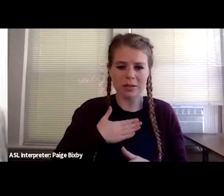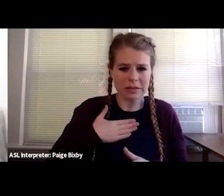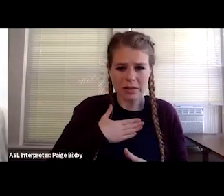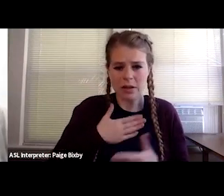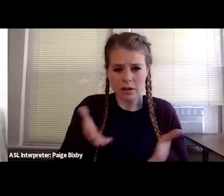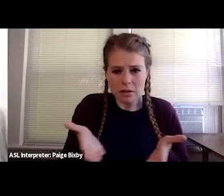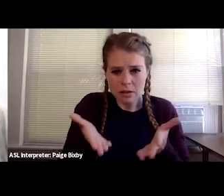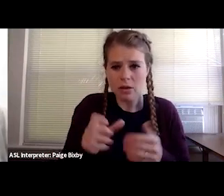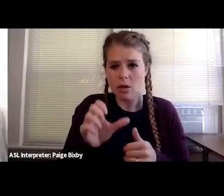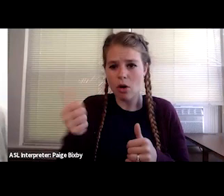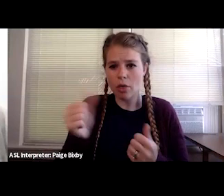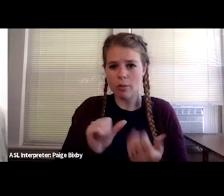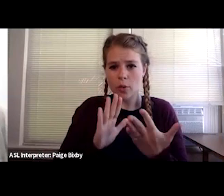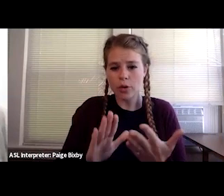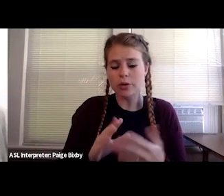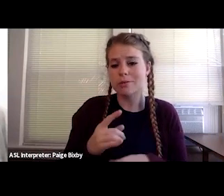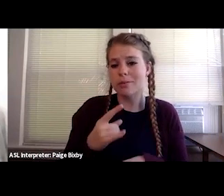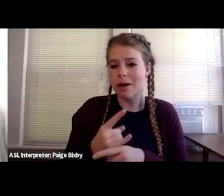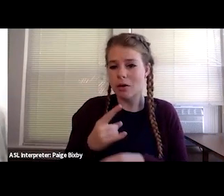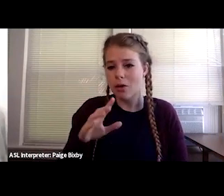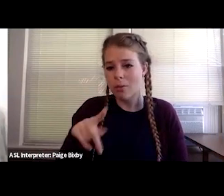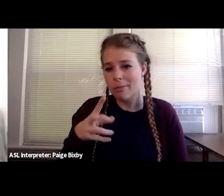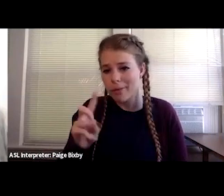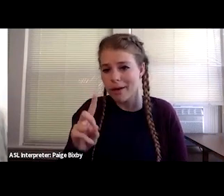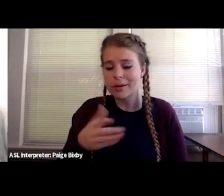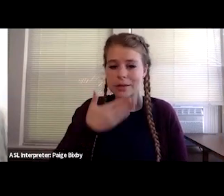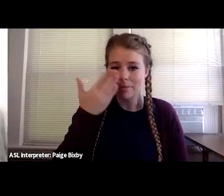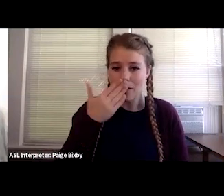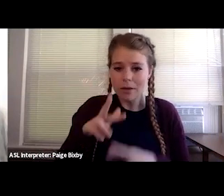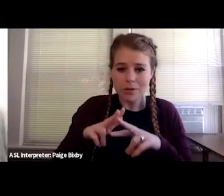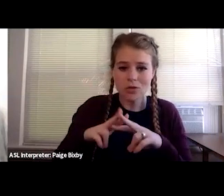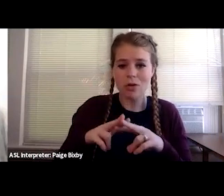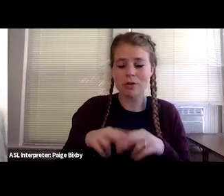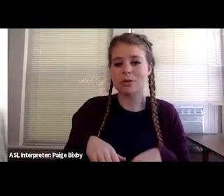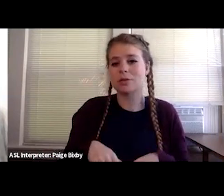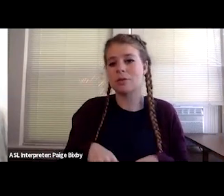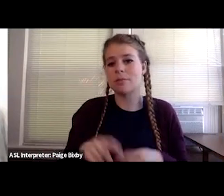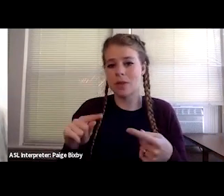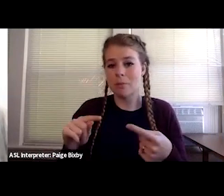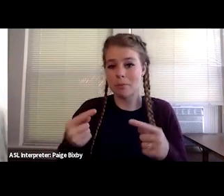alcohol pads, smelling salts, all things pain is what spikes them back to life,